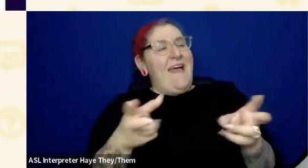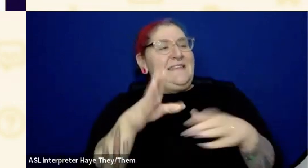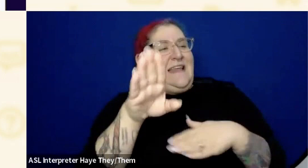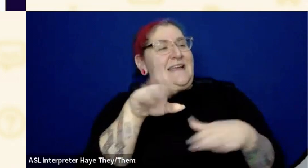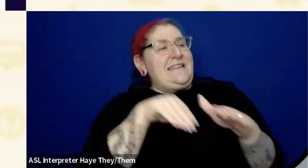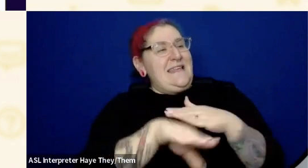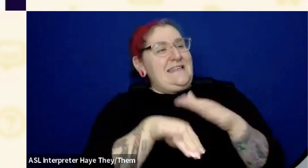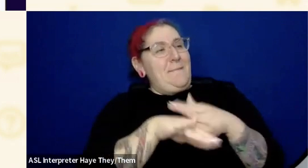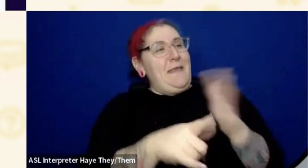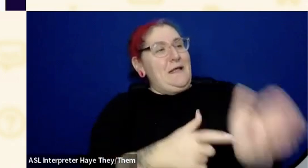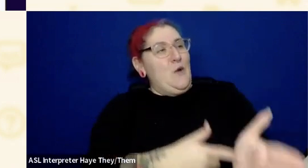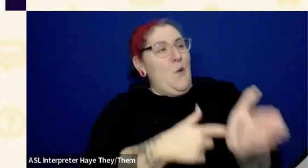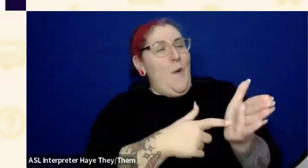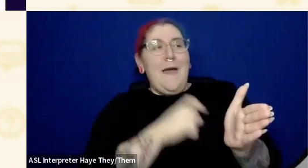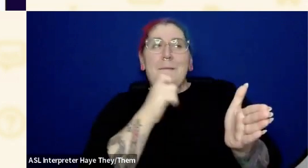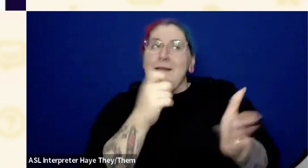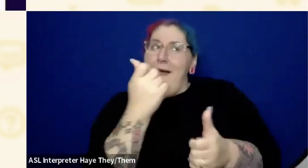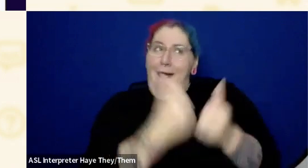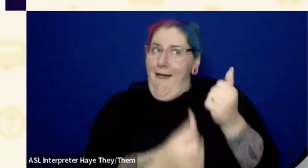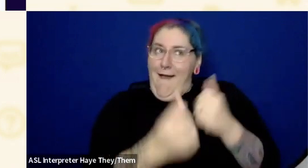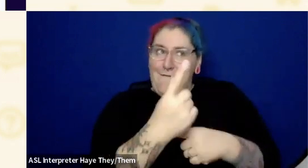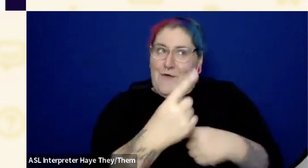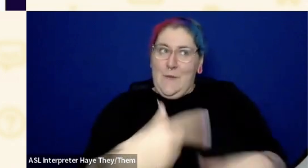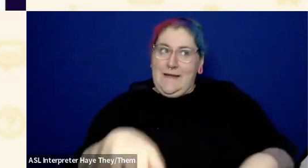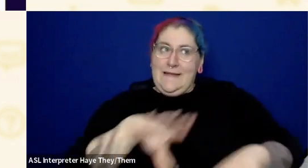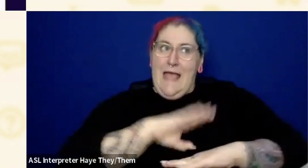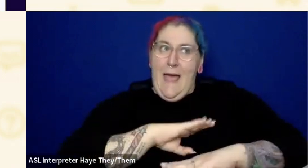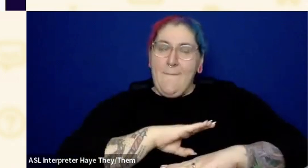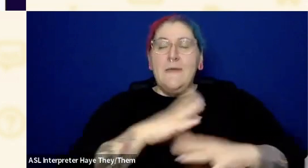Autocomplete for credit card information may be a security issue.